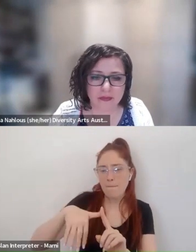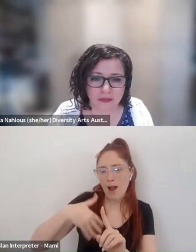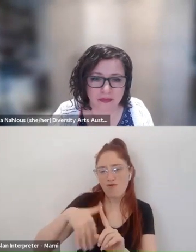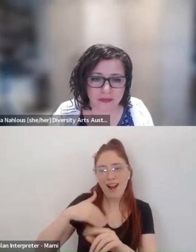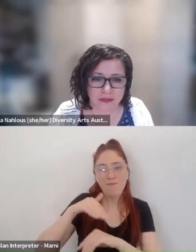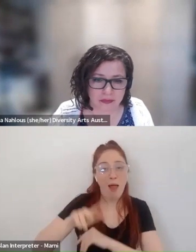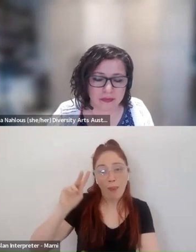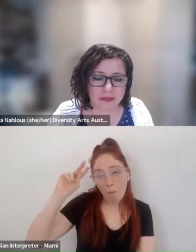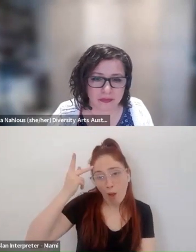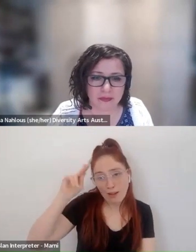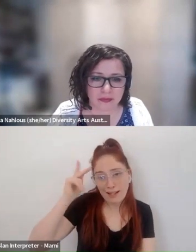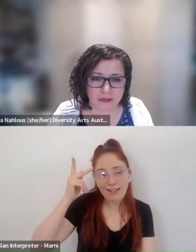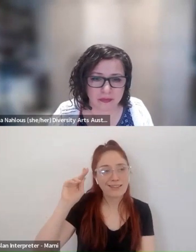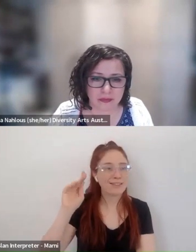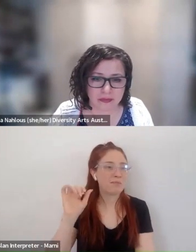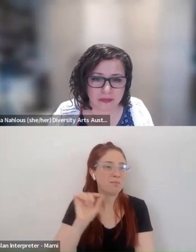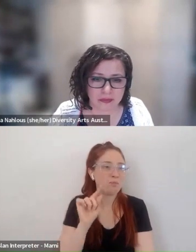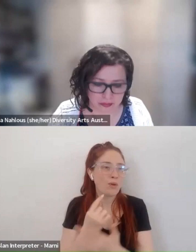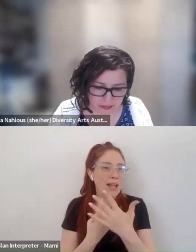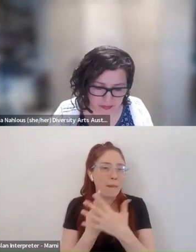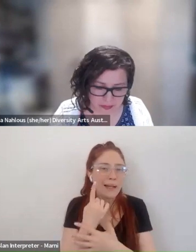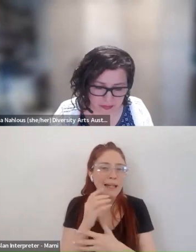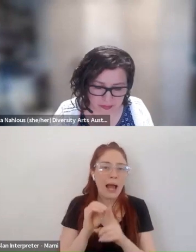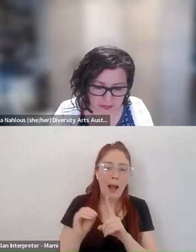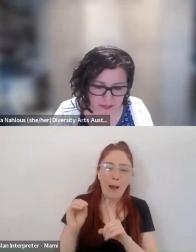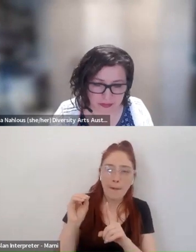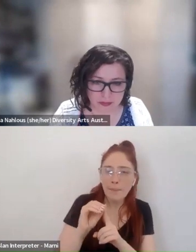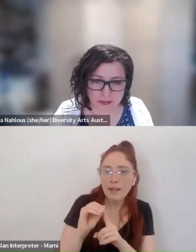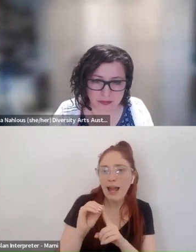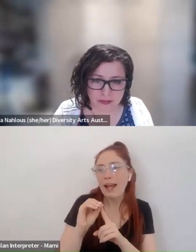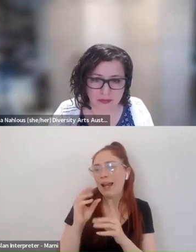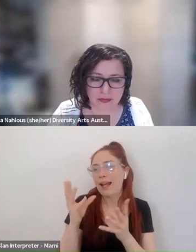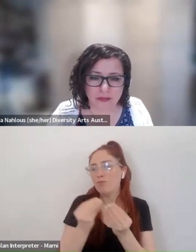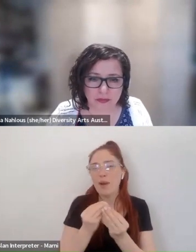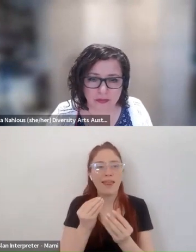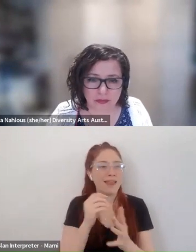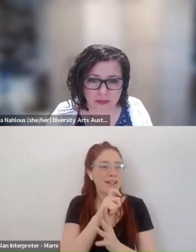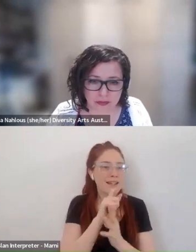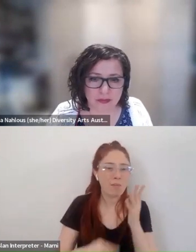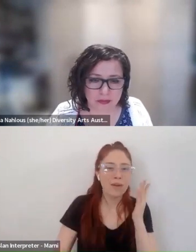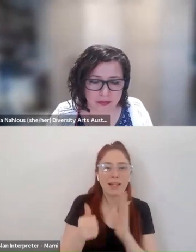around this disability arts, particularly for us, at the